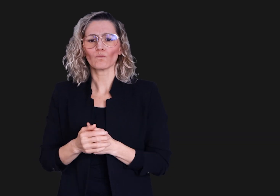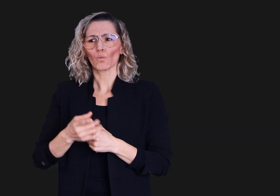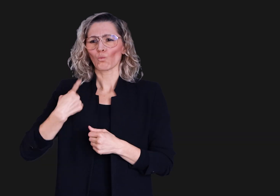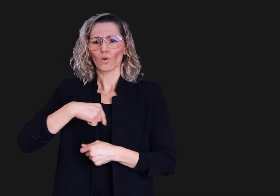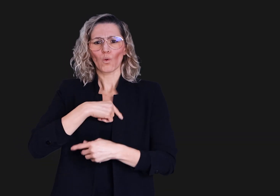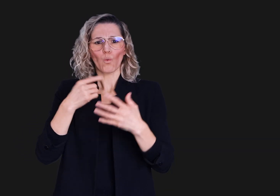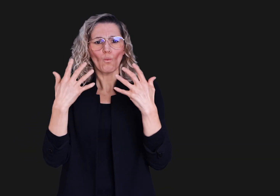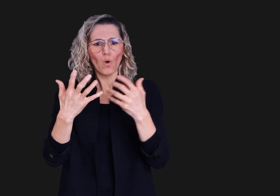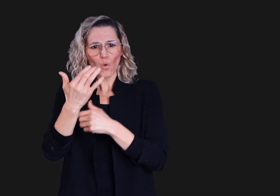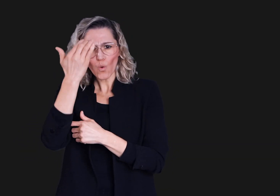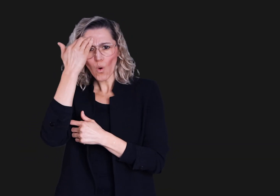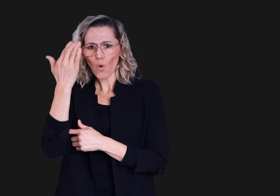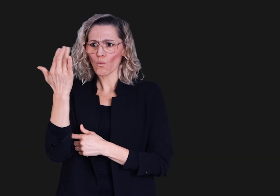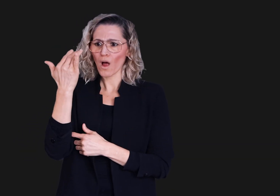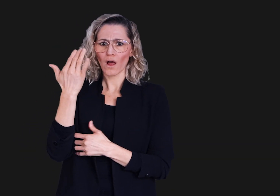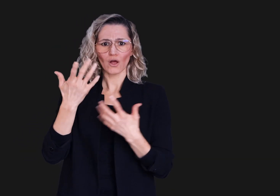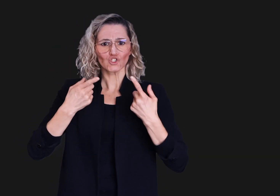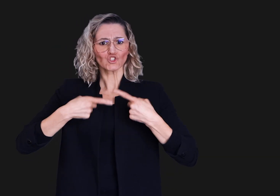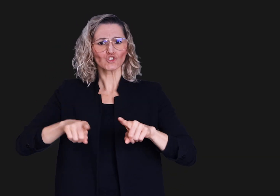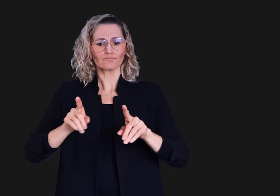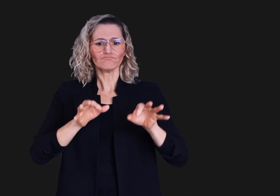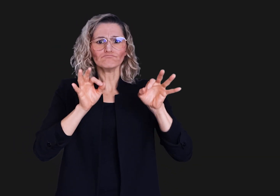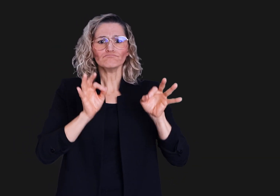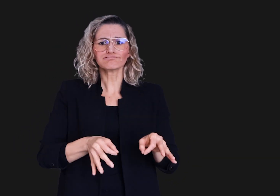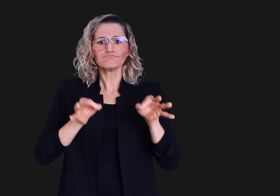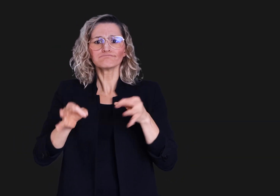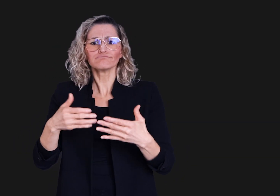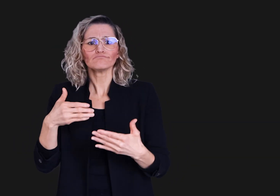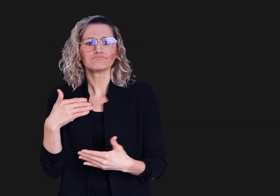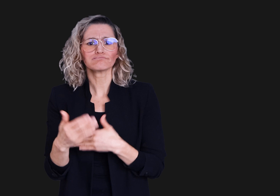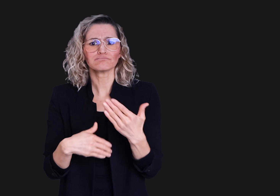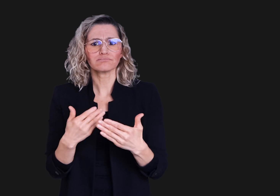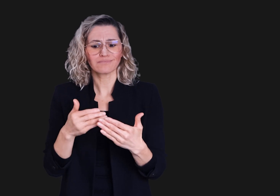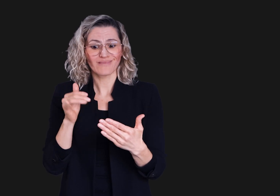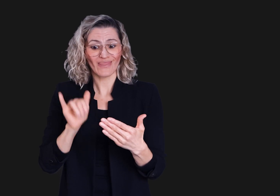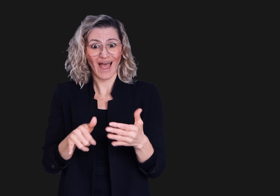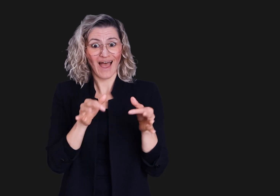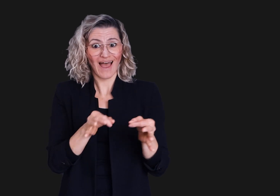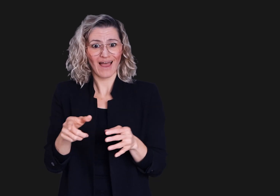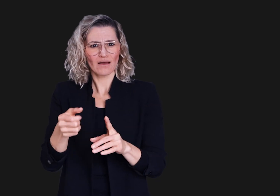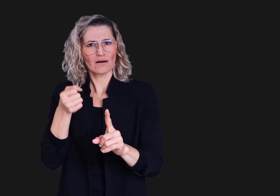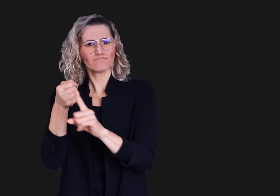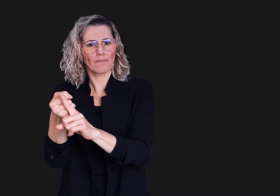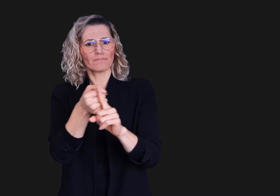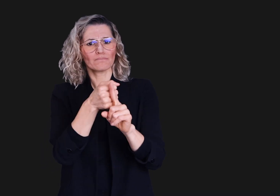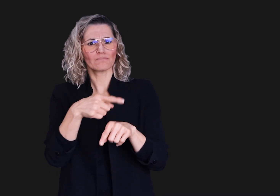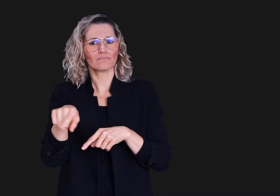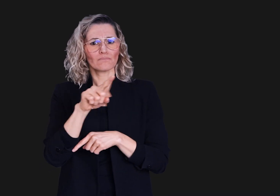We wanted to know why they were left out of the decisions that affect them.